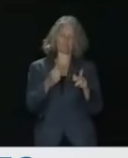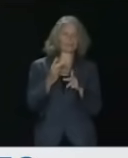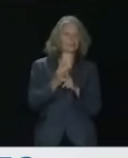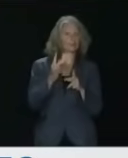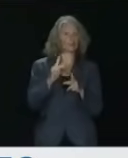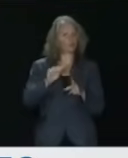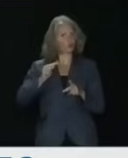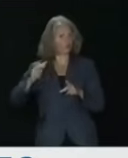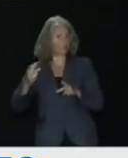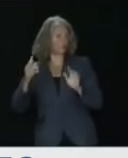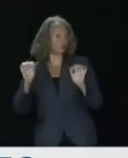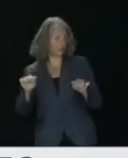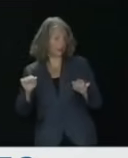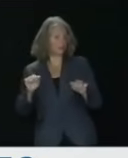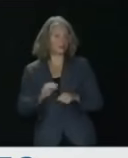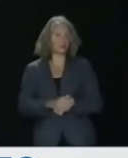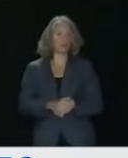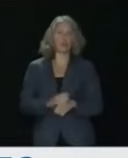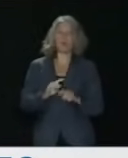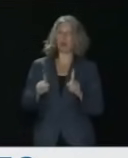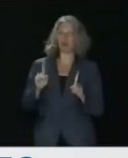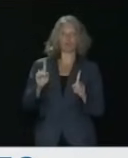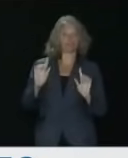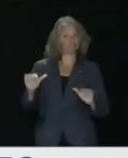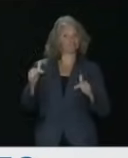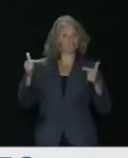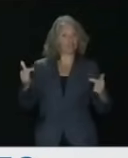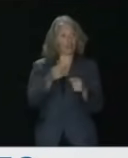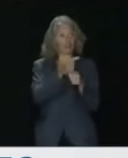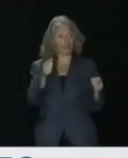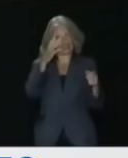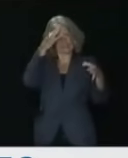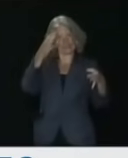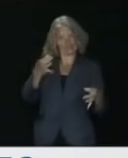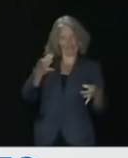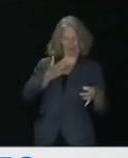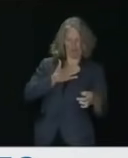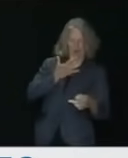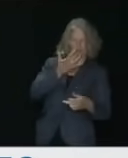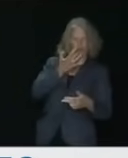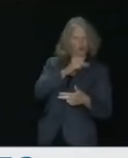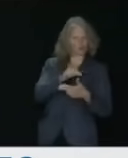AND SO THAT OPTION HAS BEEN